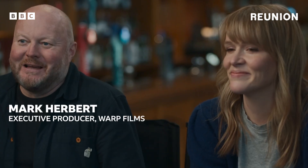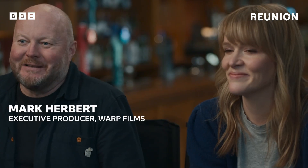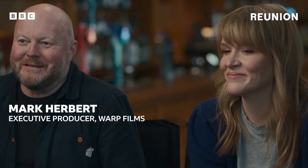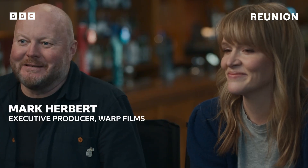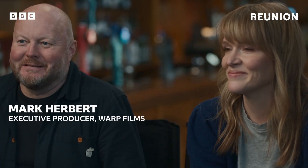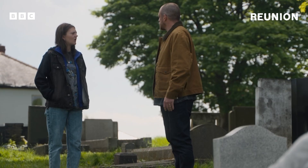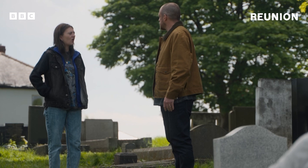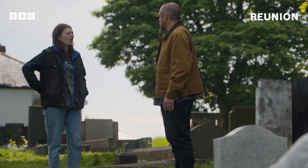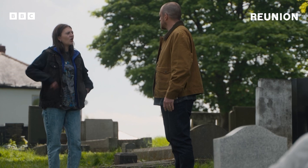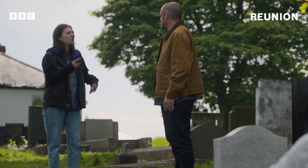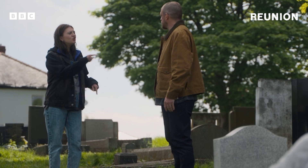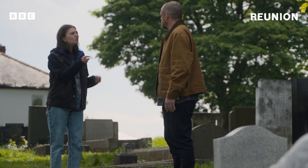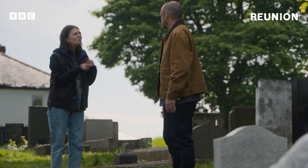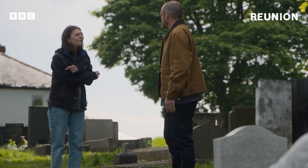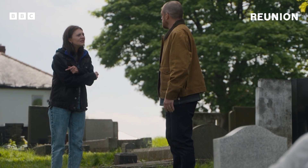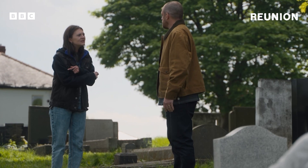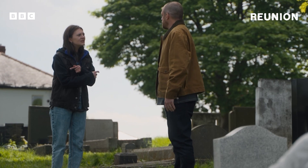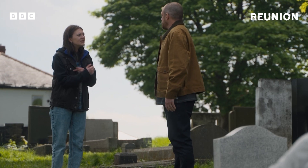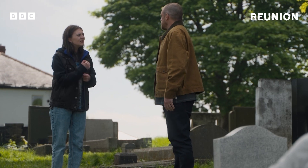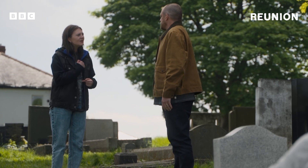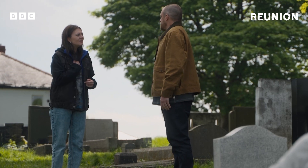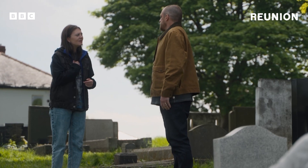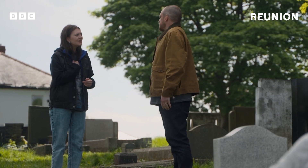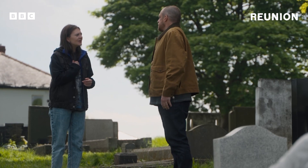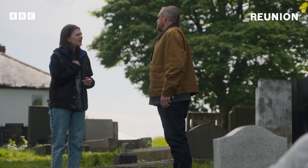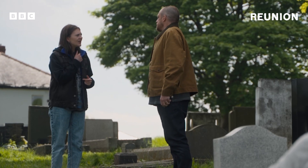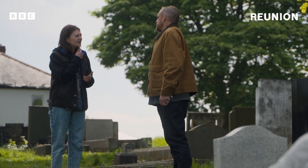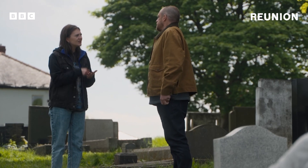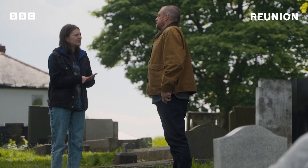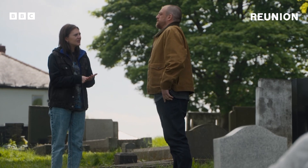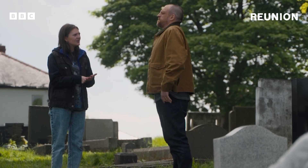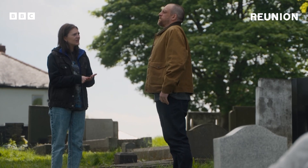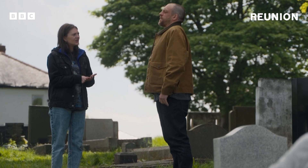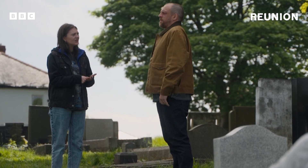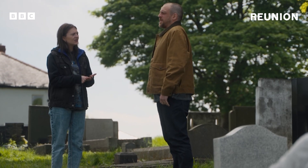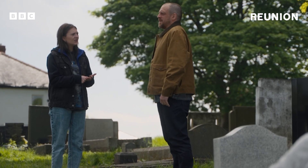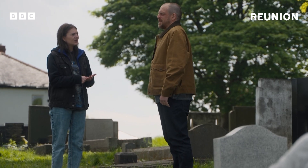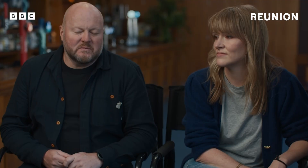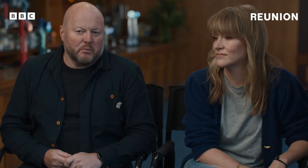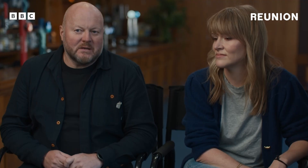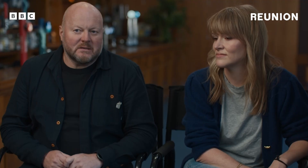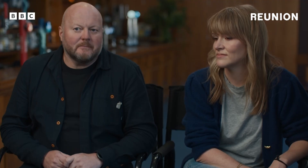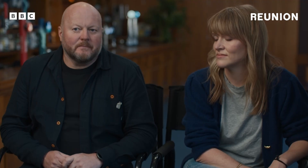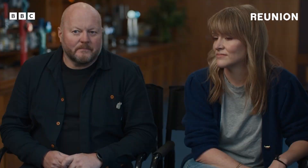And Lara is just incredible. They’re just having conversations outside. So it's just really great to see that the team’s embraced it.